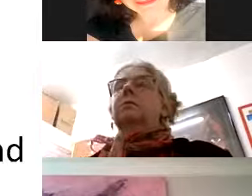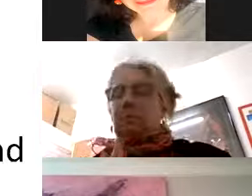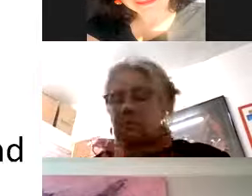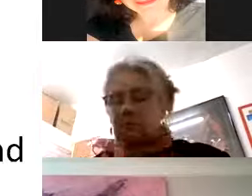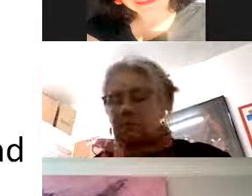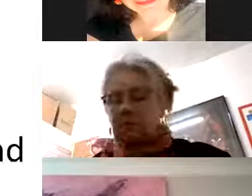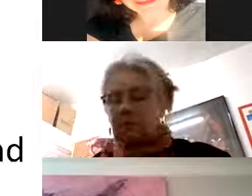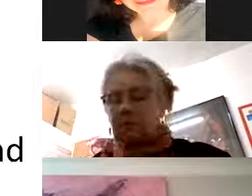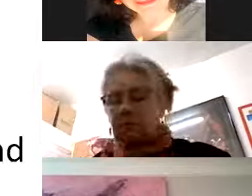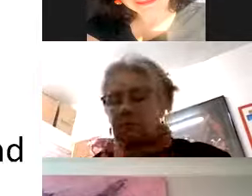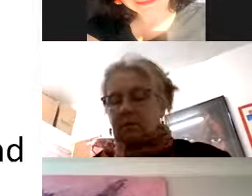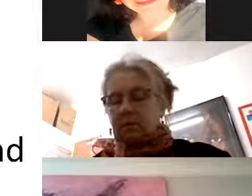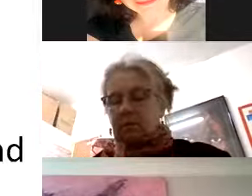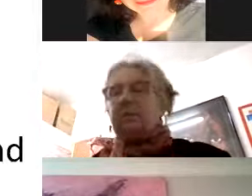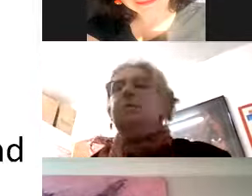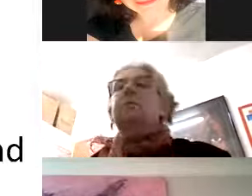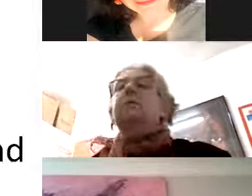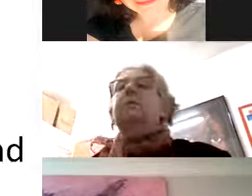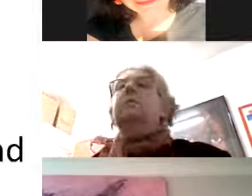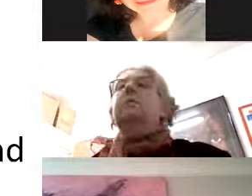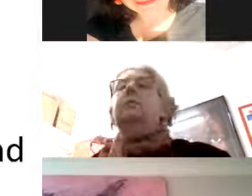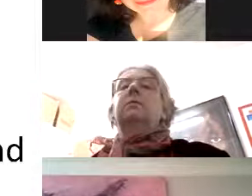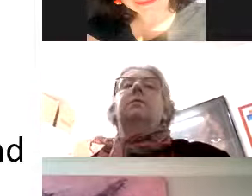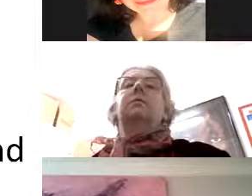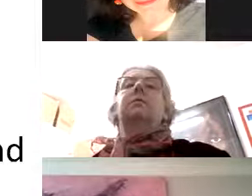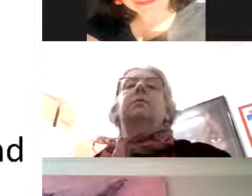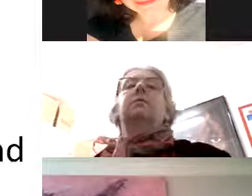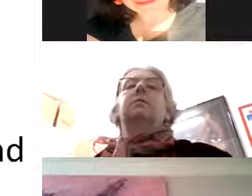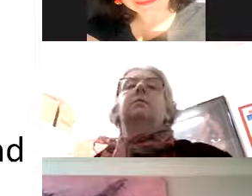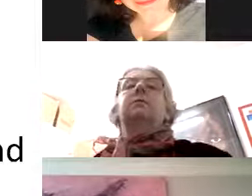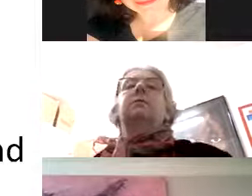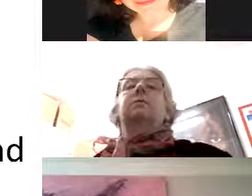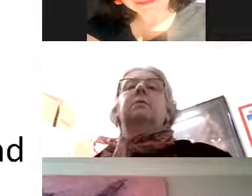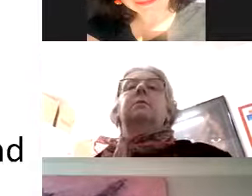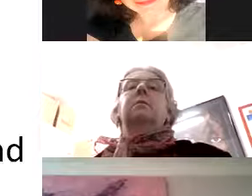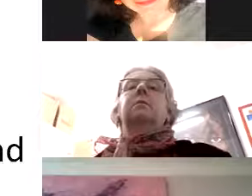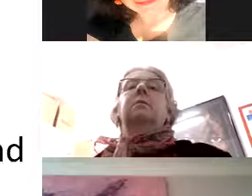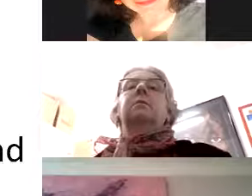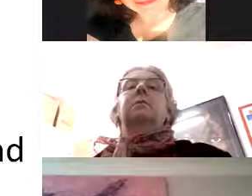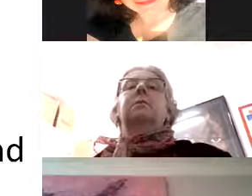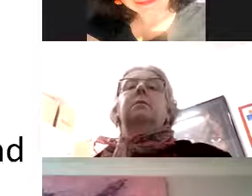so bolton and quinn are going to be brilliant and so they'll be looking at trying to get a